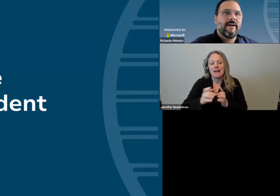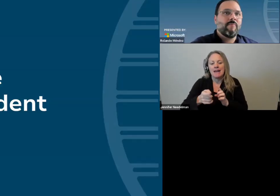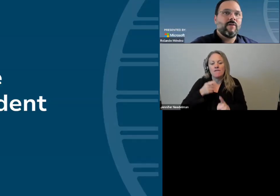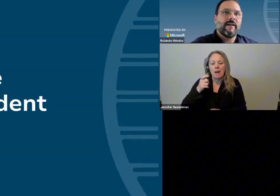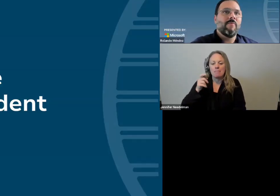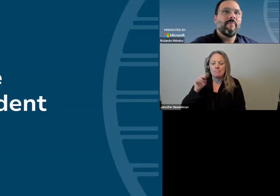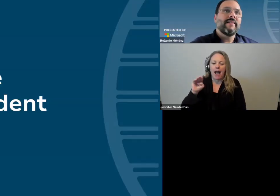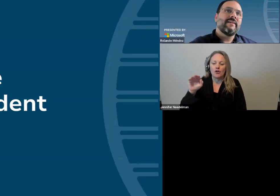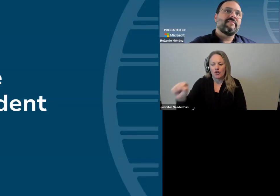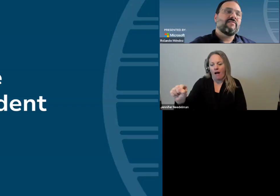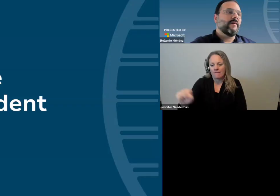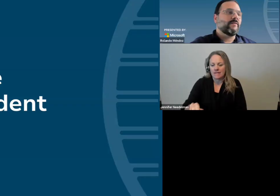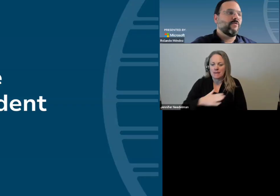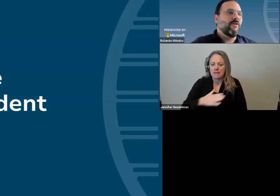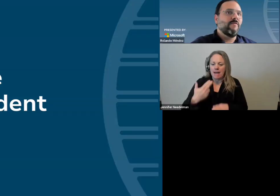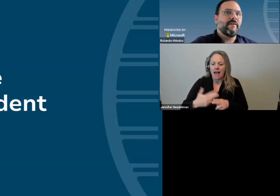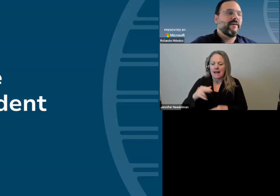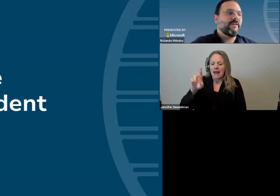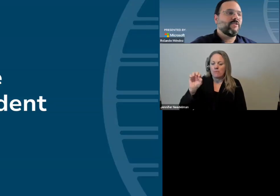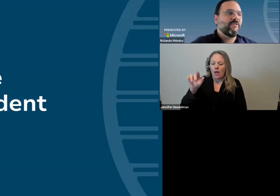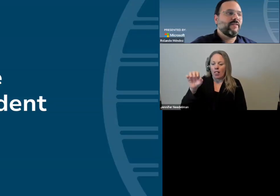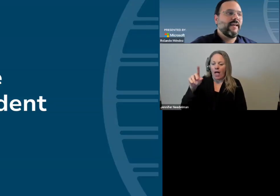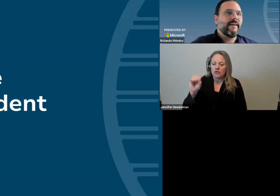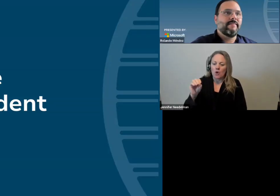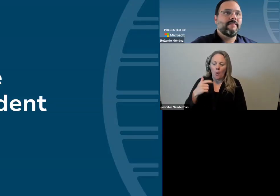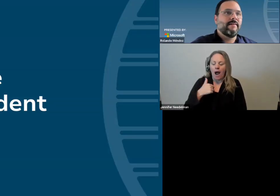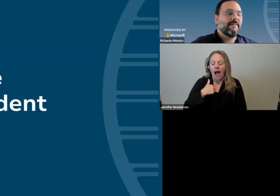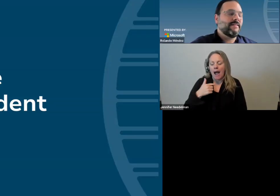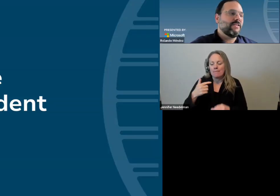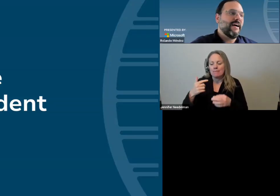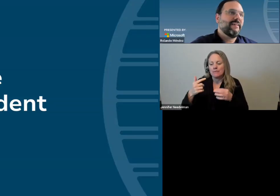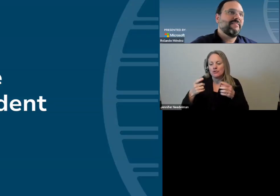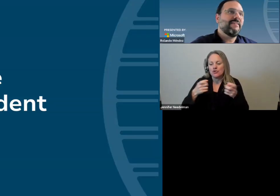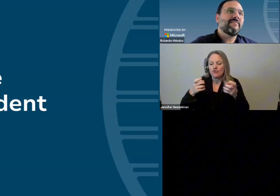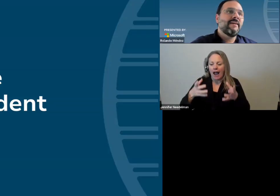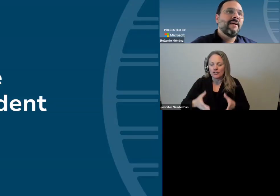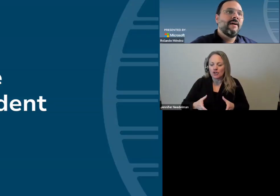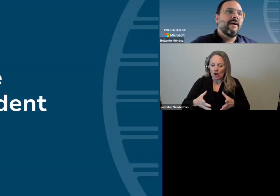I am Rolando Mendez, director of Education at Teach Access,